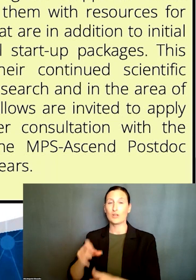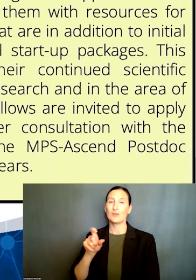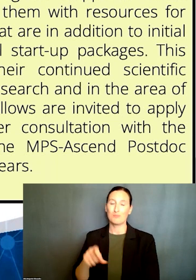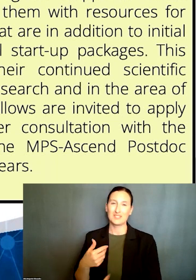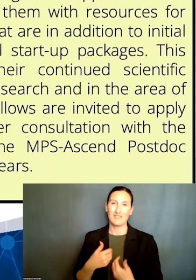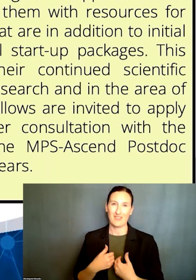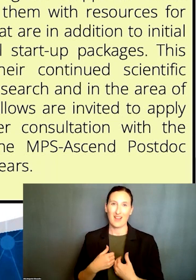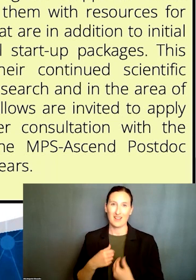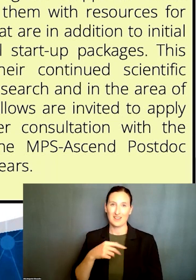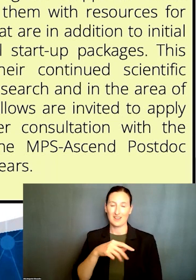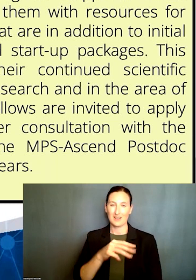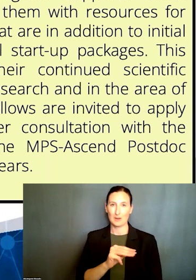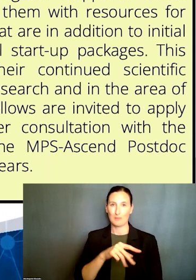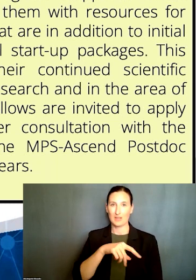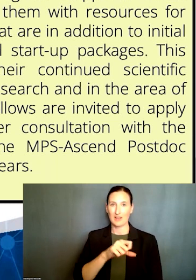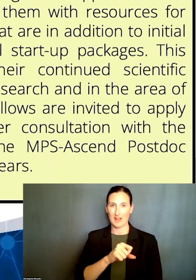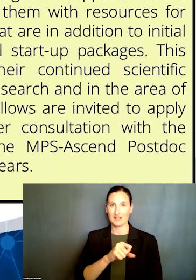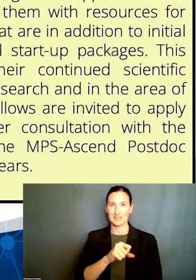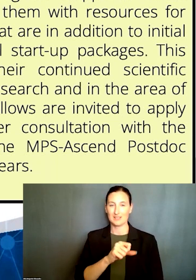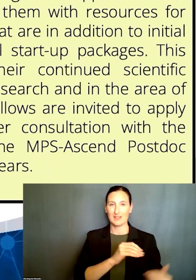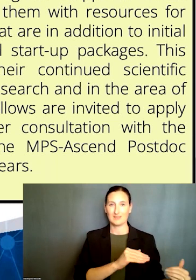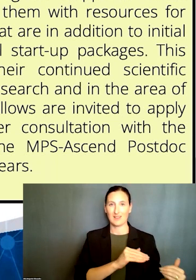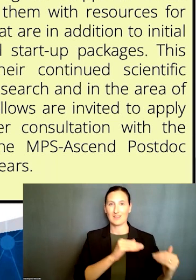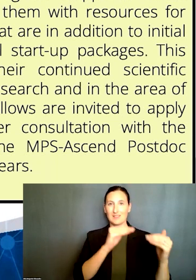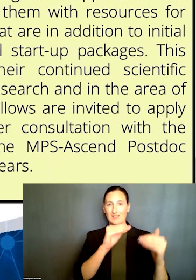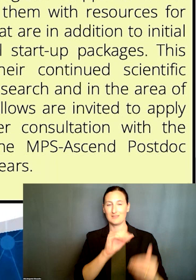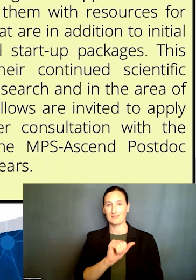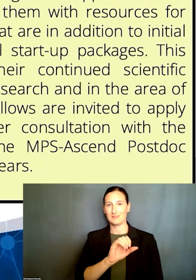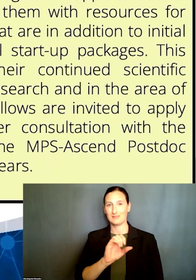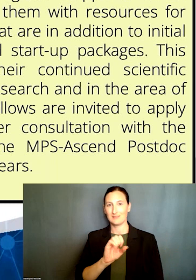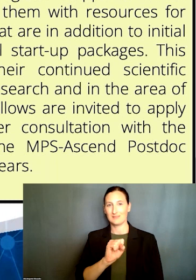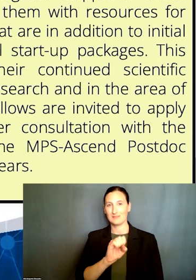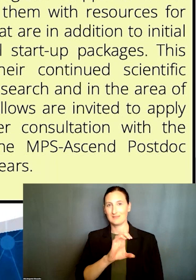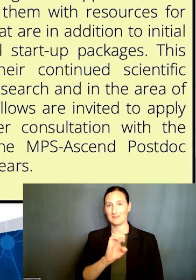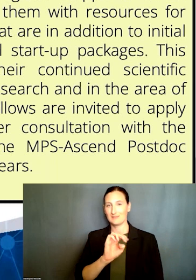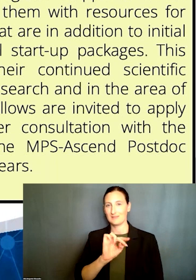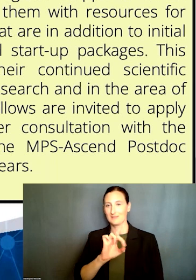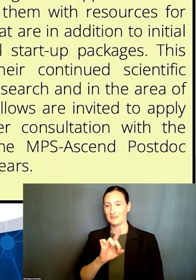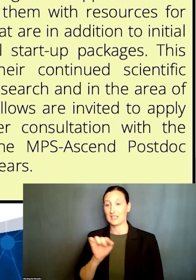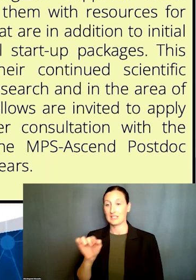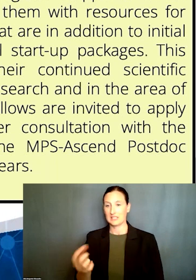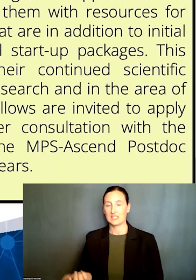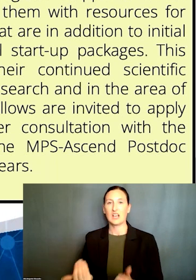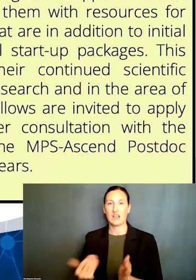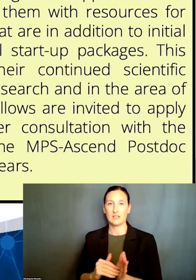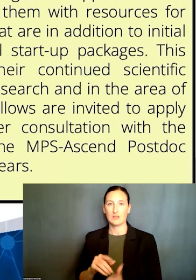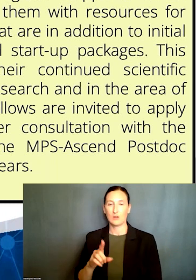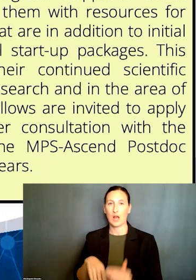you have to have had a MPS-ASCEND. These are also 150 a year for two years.